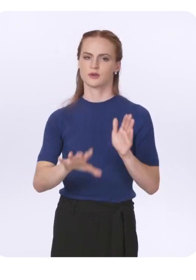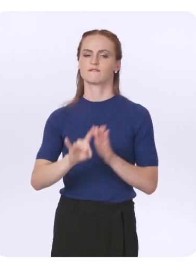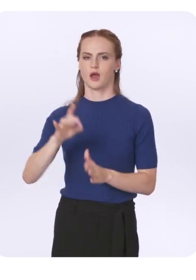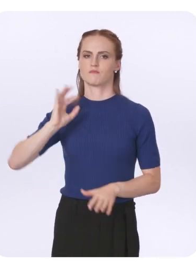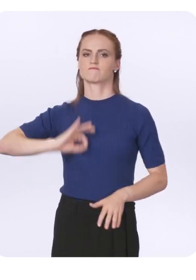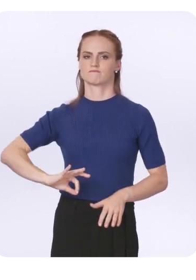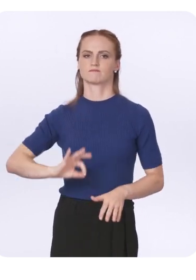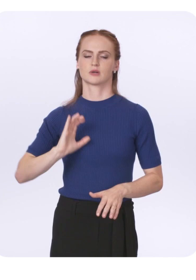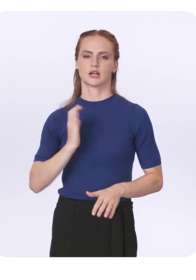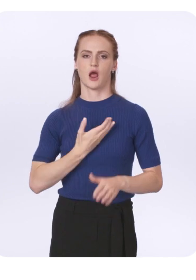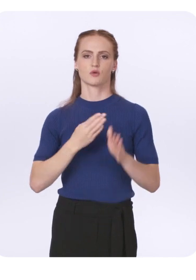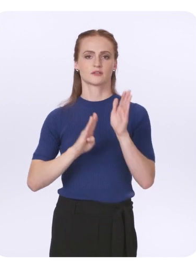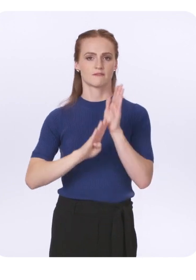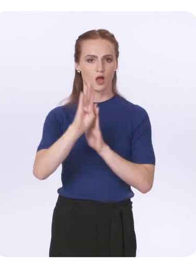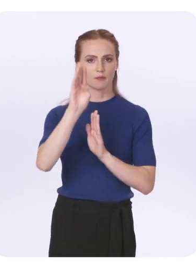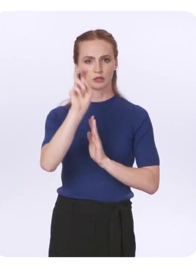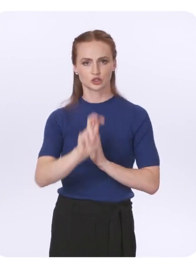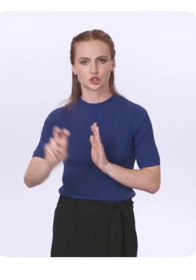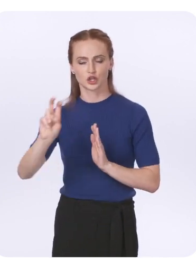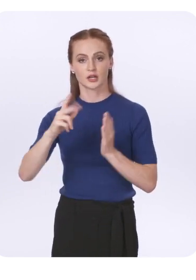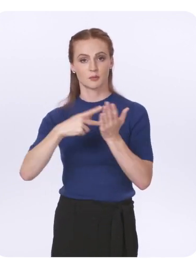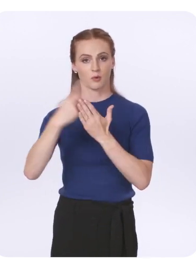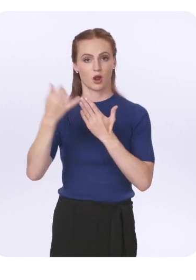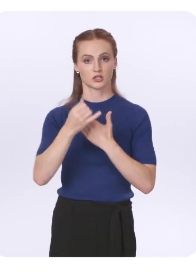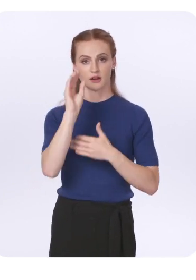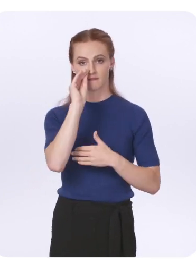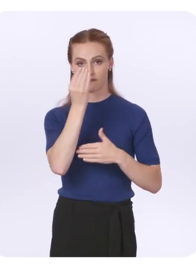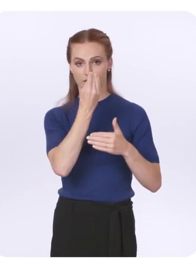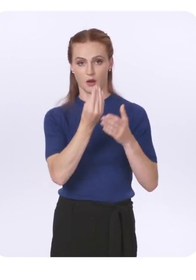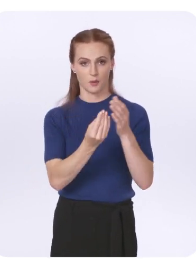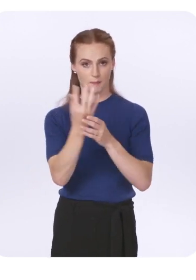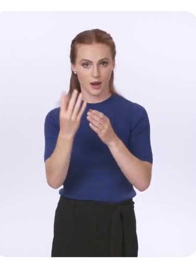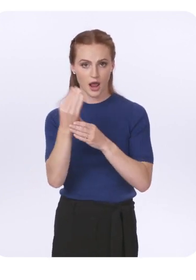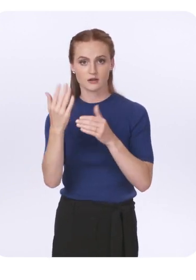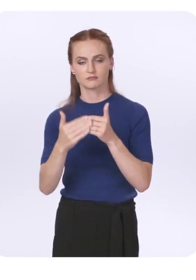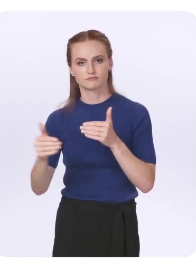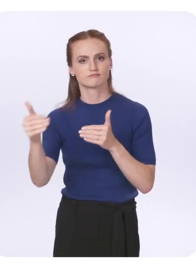and to showcase its versatility, we’ll be rolling out four sample apps,